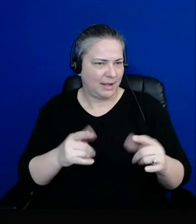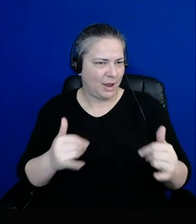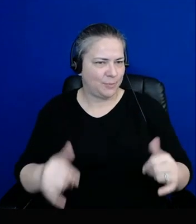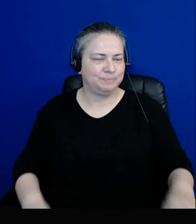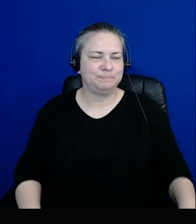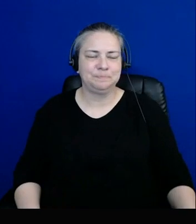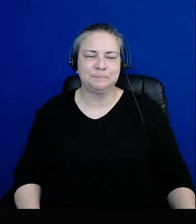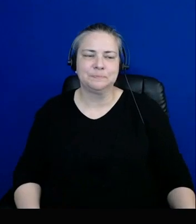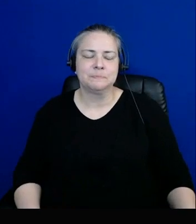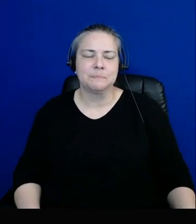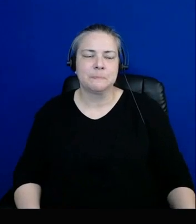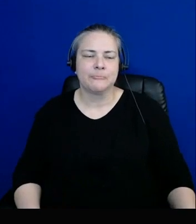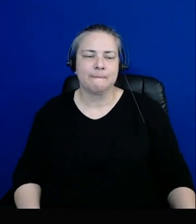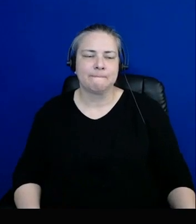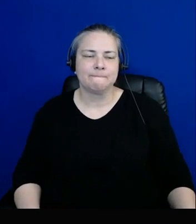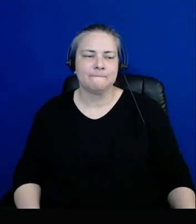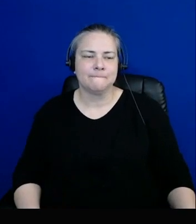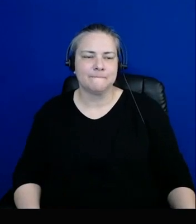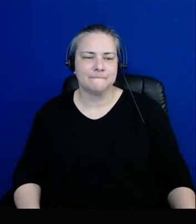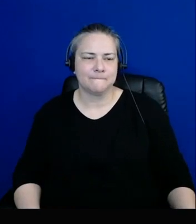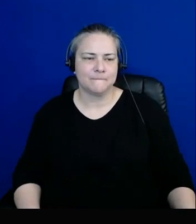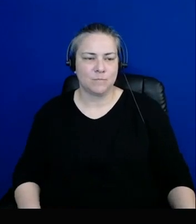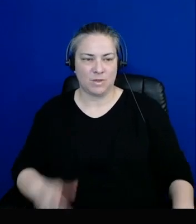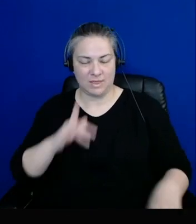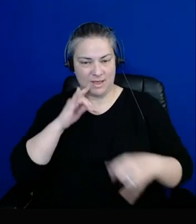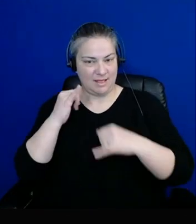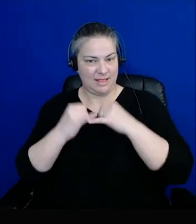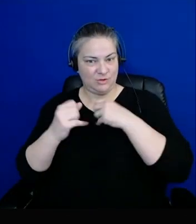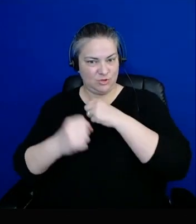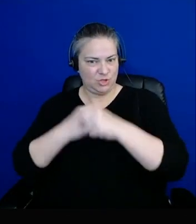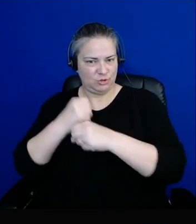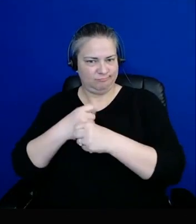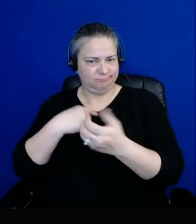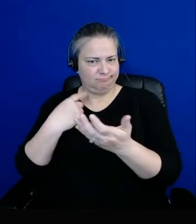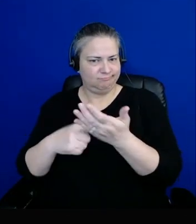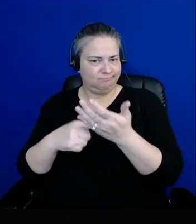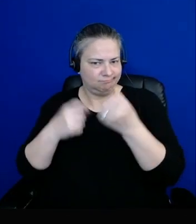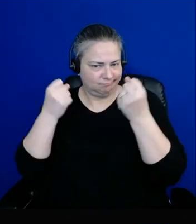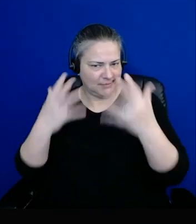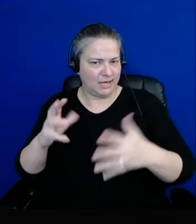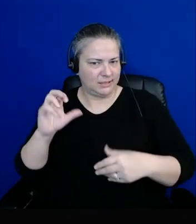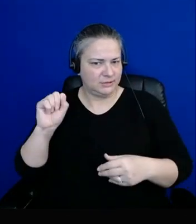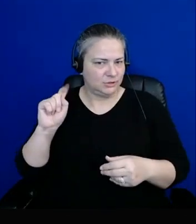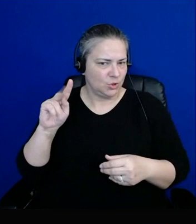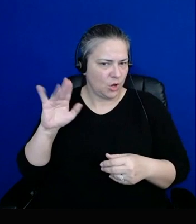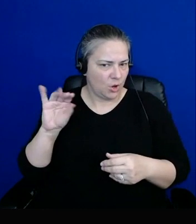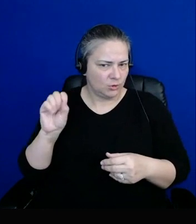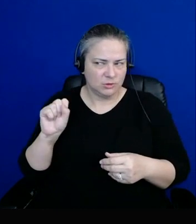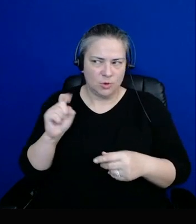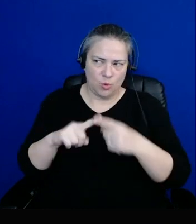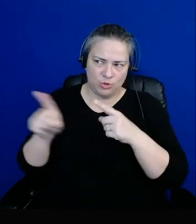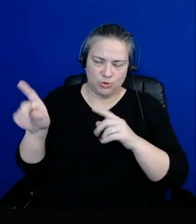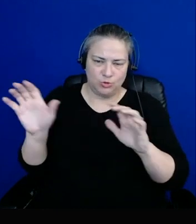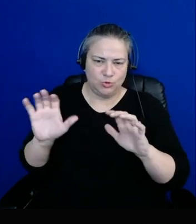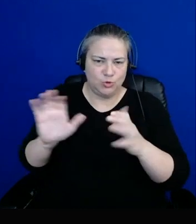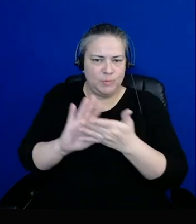Throughout the past year, I've talked to dozens of different studios and hundreds of game creators about what they've done to be successful in